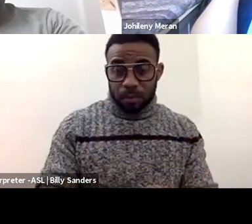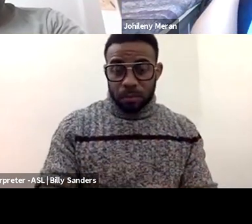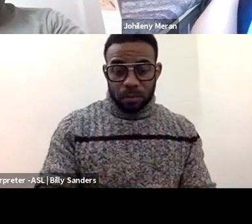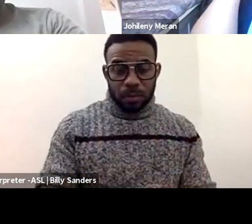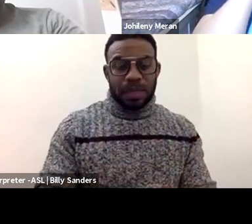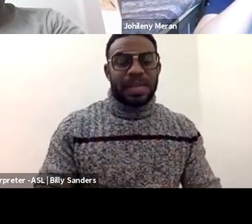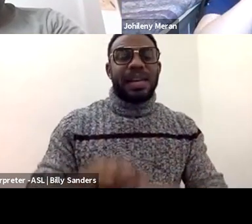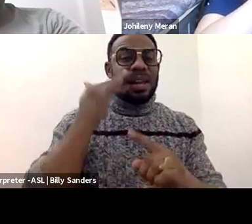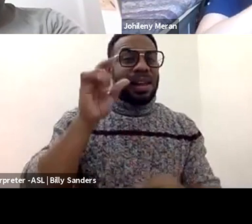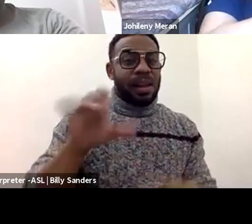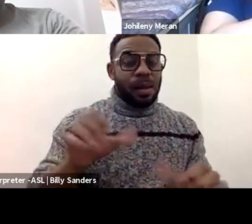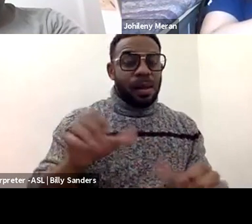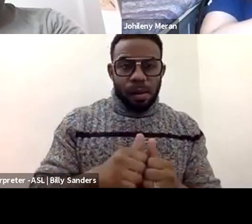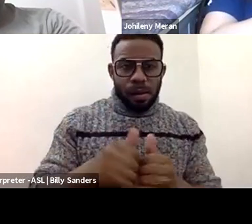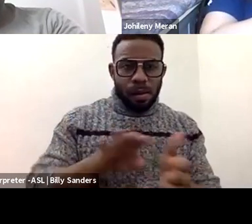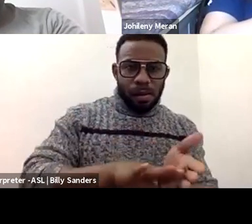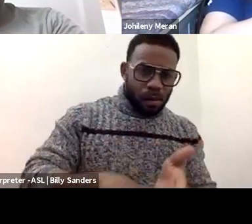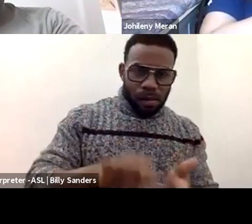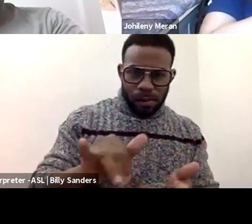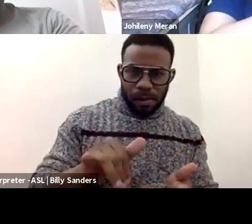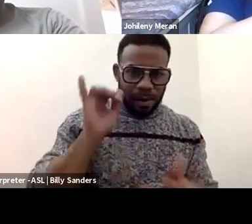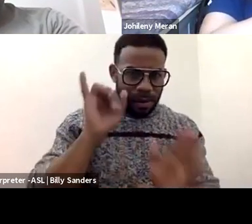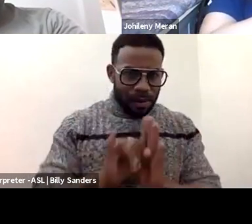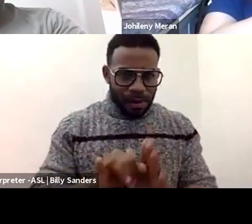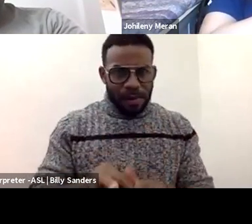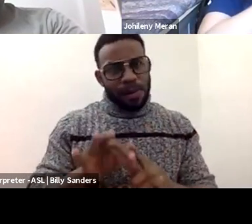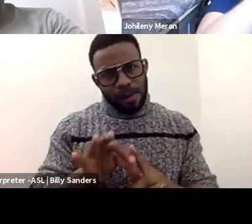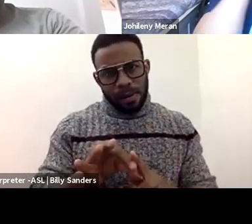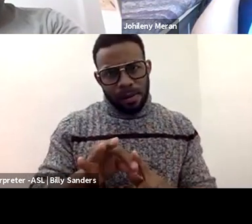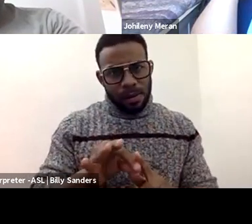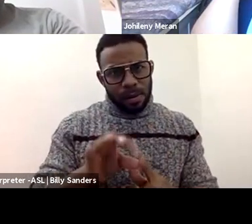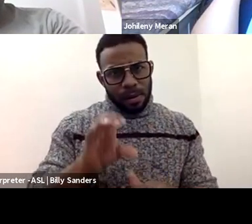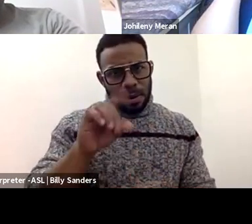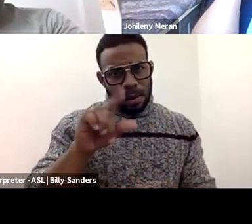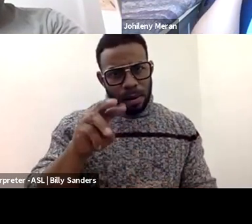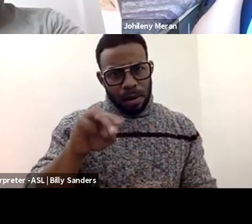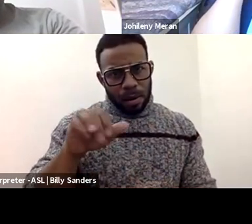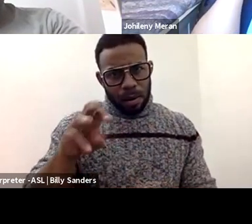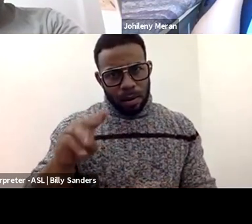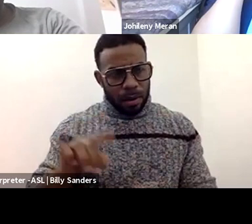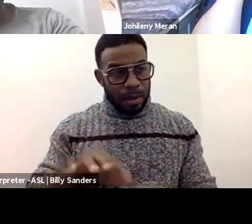if it has to do with marginalized identities or has to do with colonialism or has to do